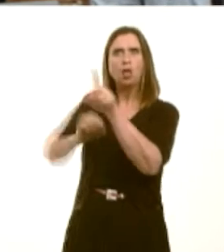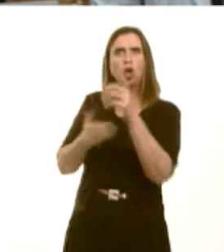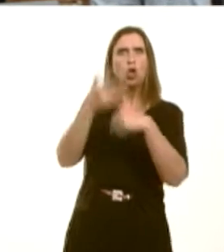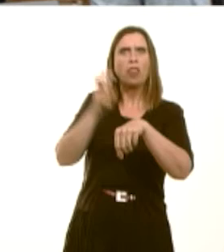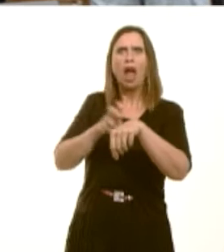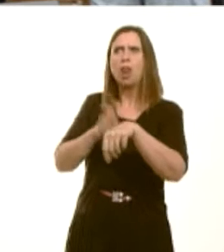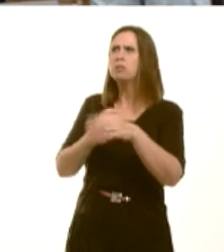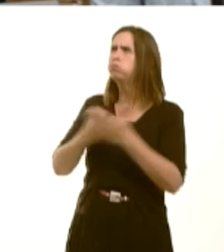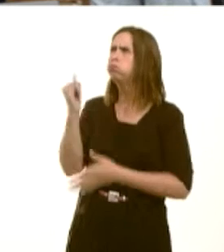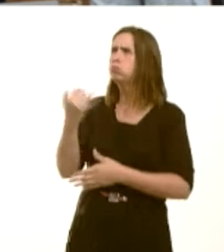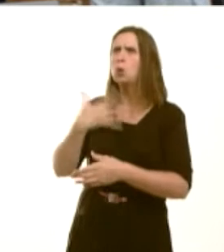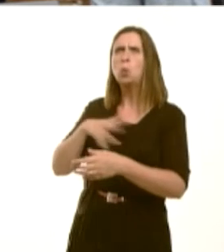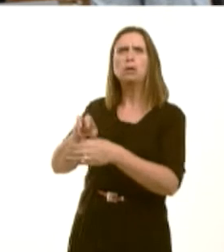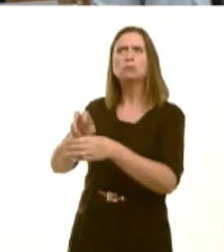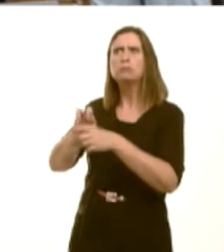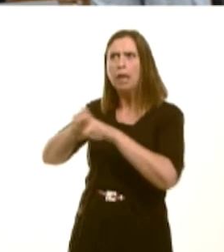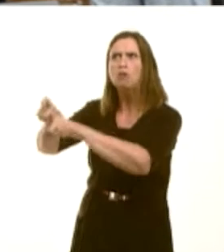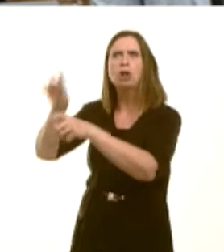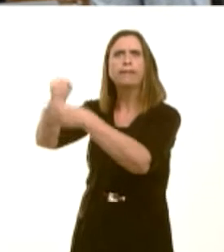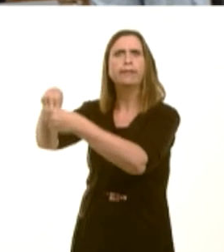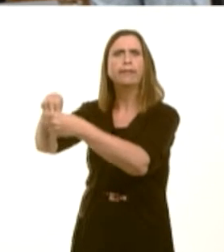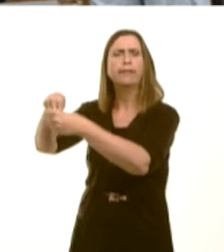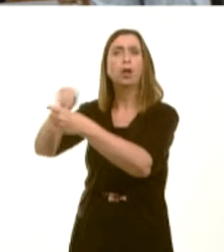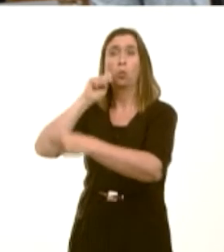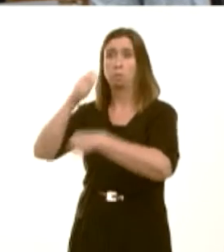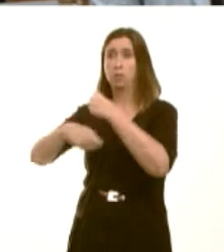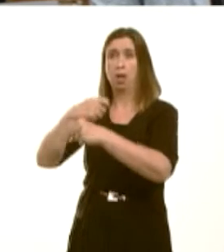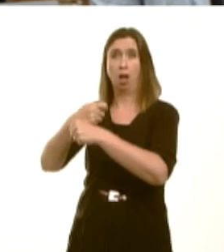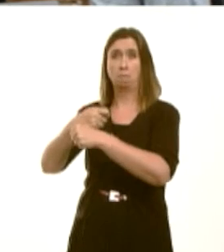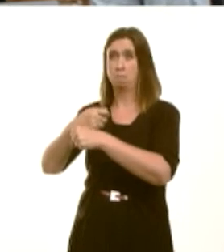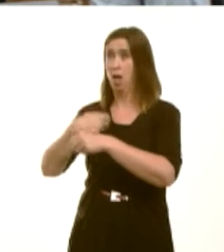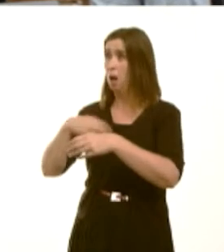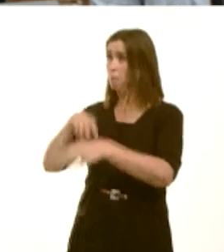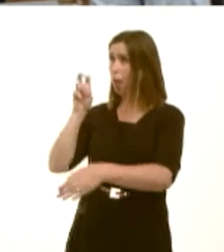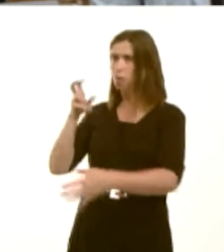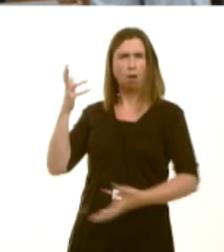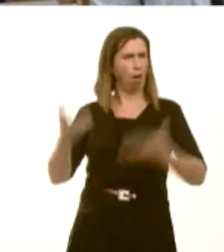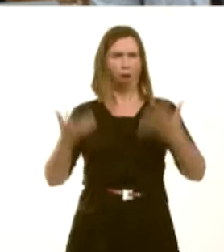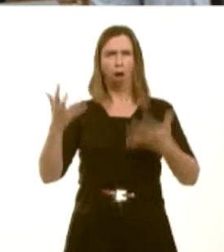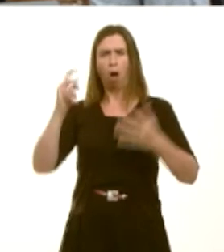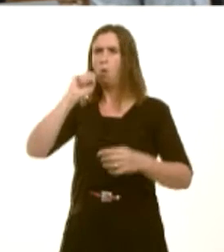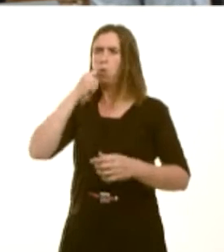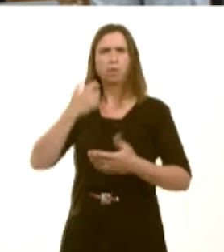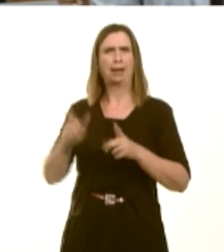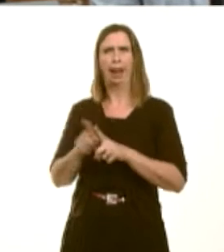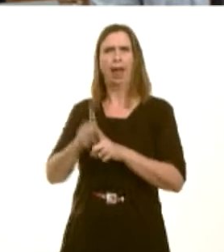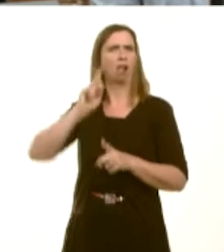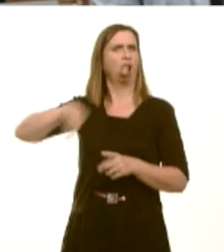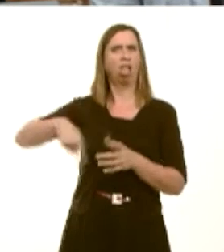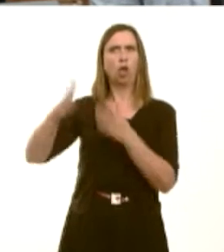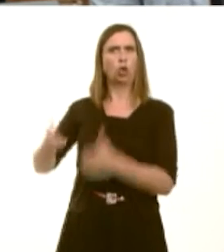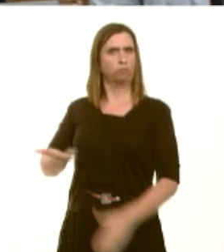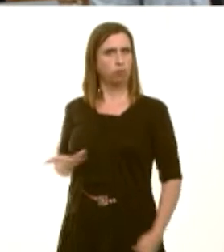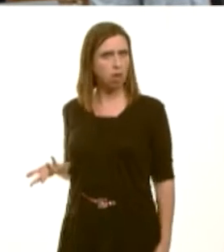As regards the Human Rights Act, the both of us said that what the United Kingdom Government